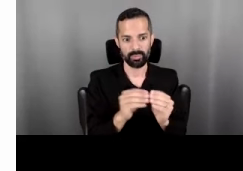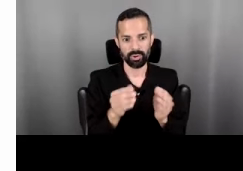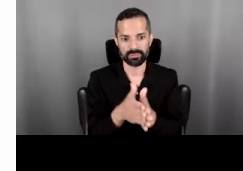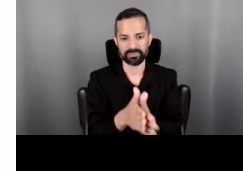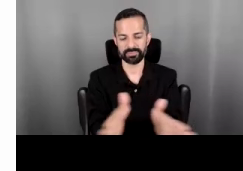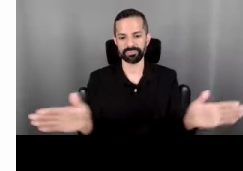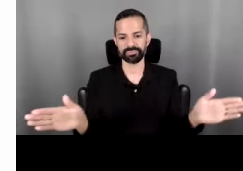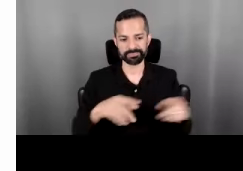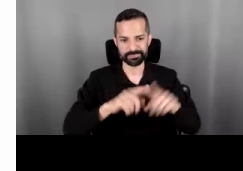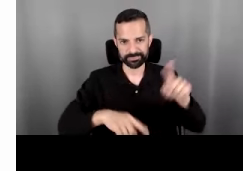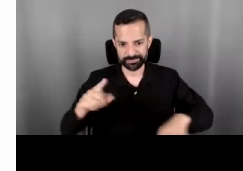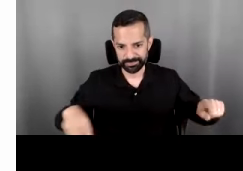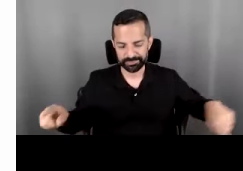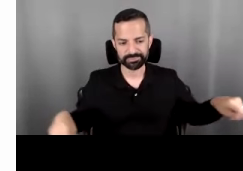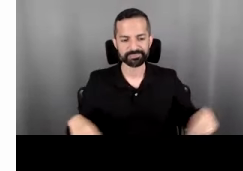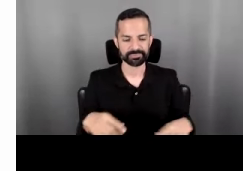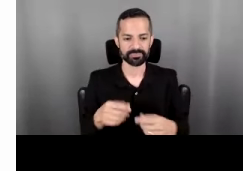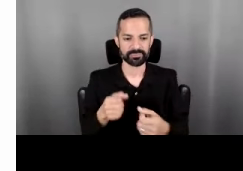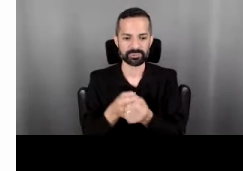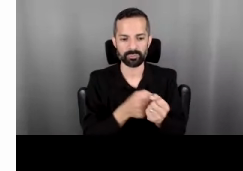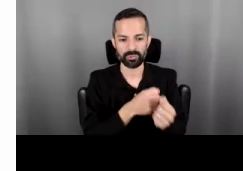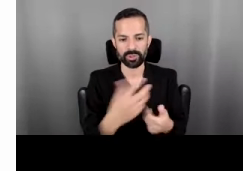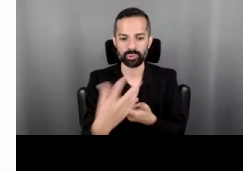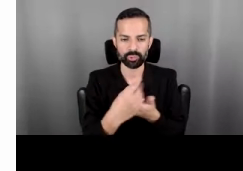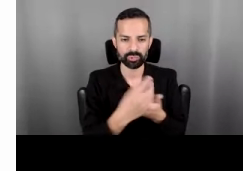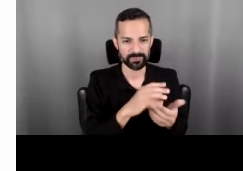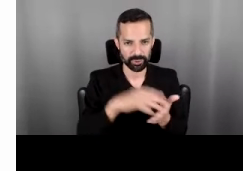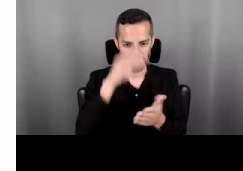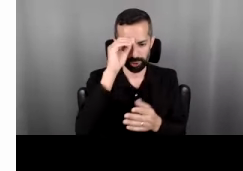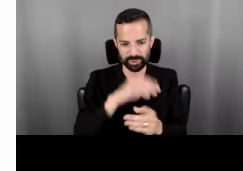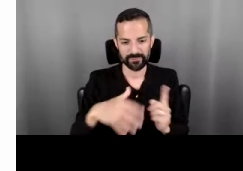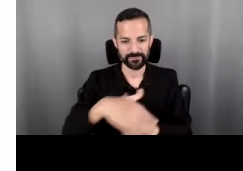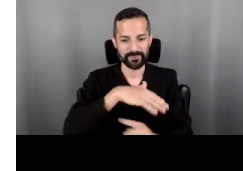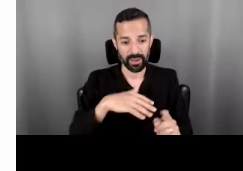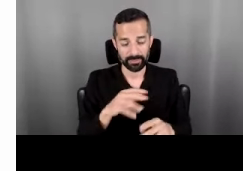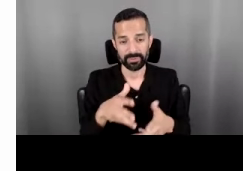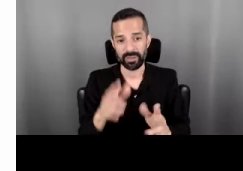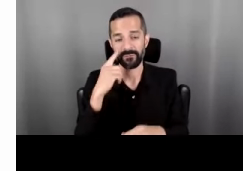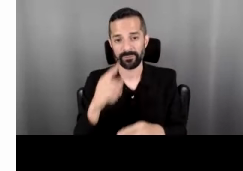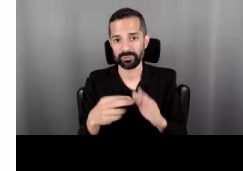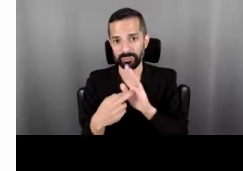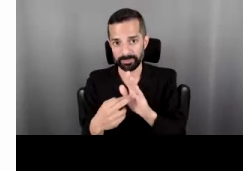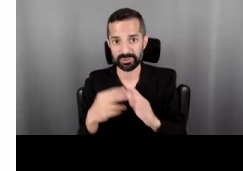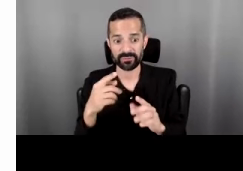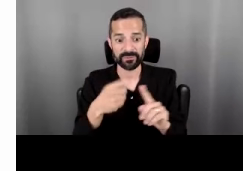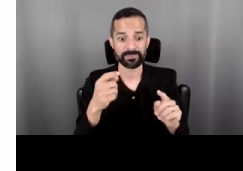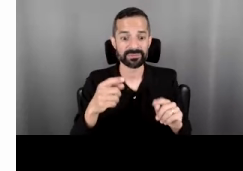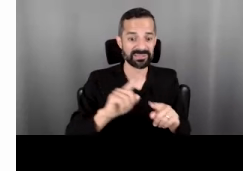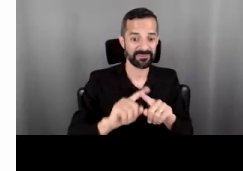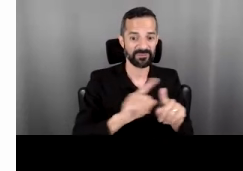allow for the representation of different student bodies, and enhance their self-representation identification.